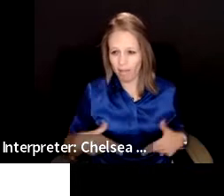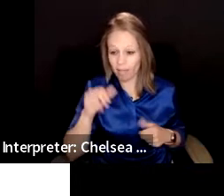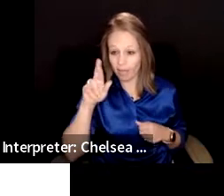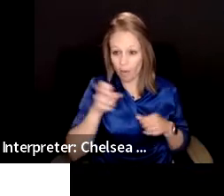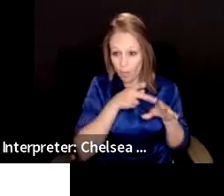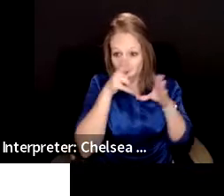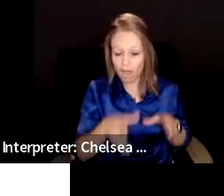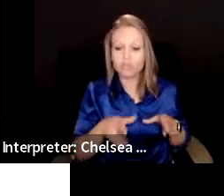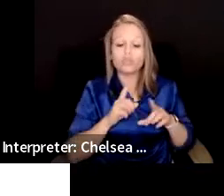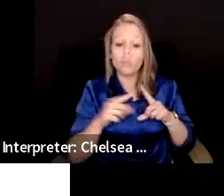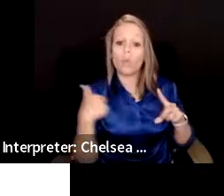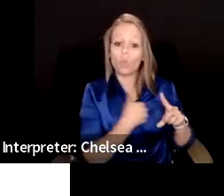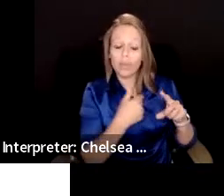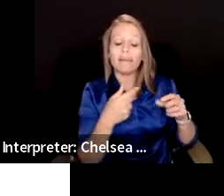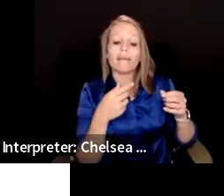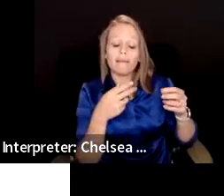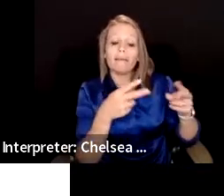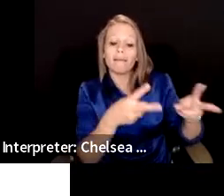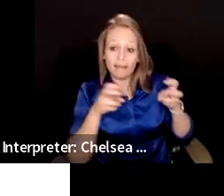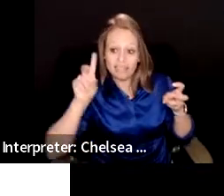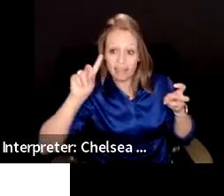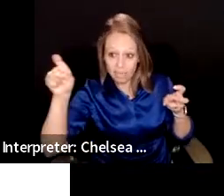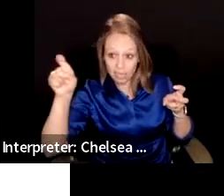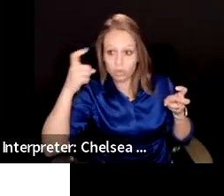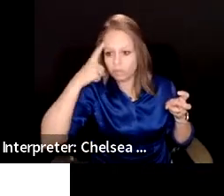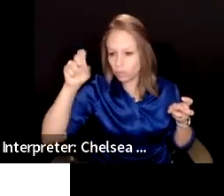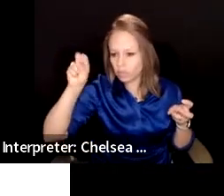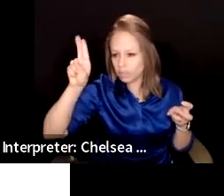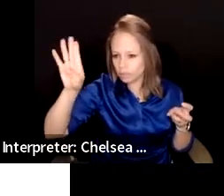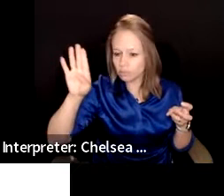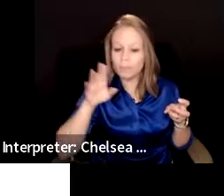was we took the diagnosis or the substance use disorder from the DSM five